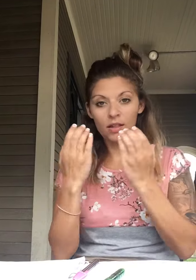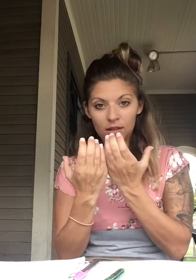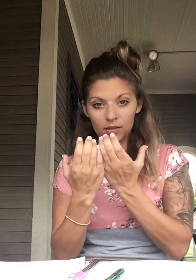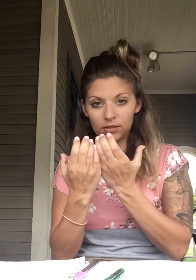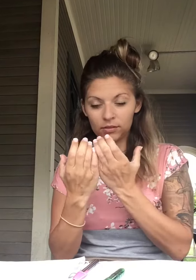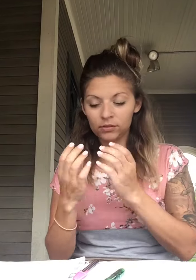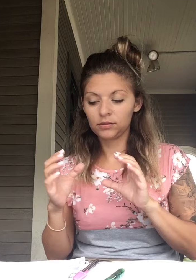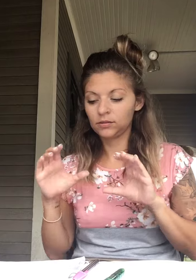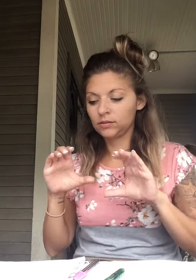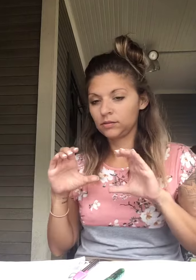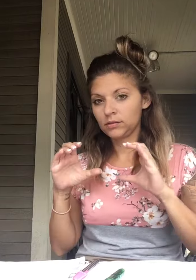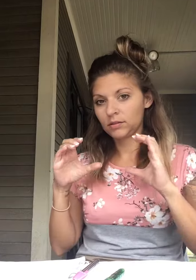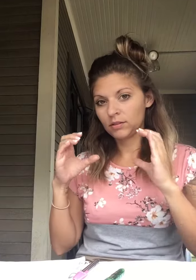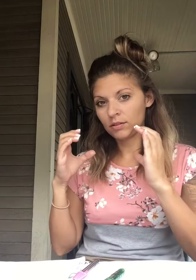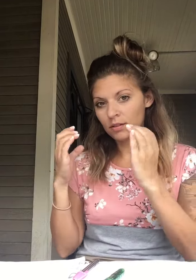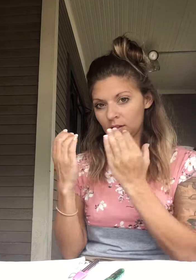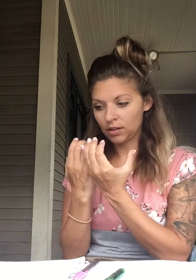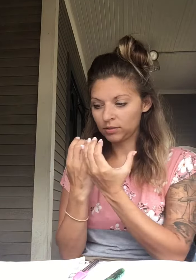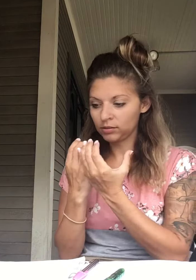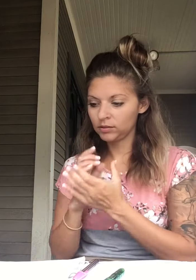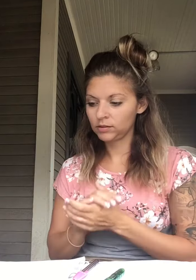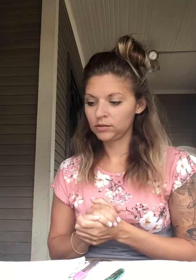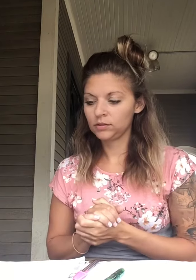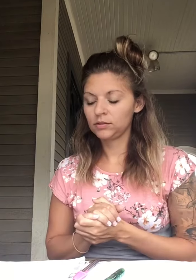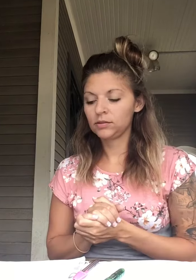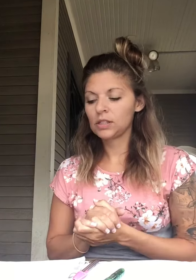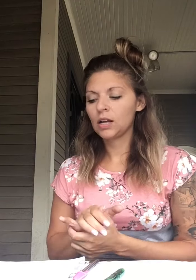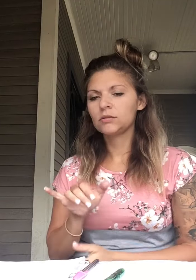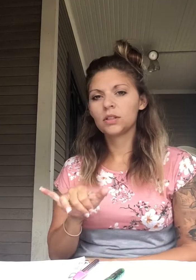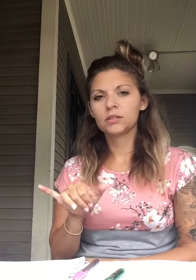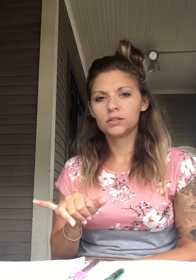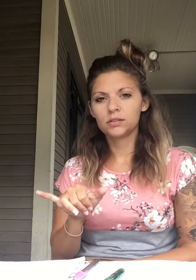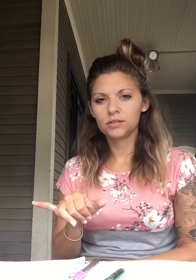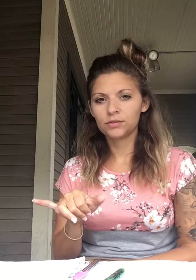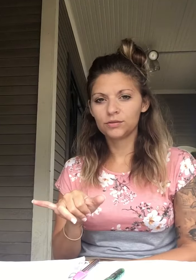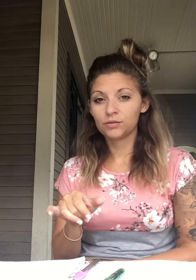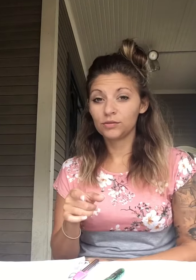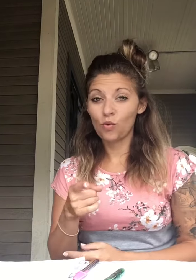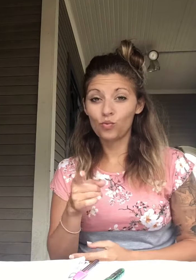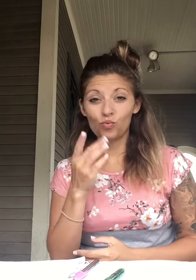class Youngstown